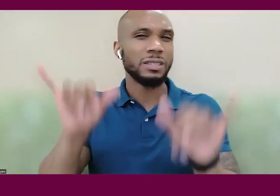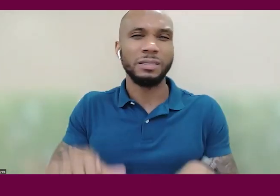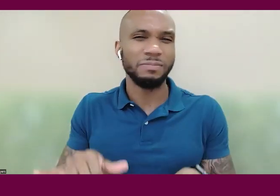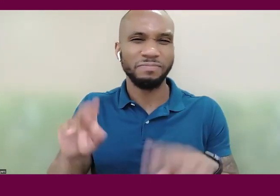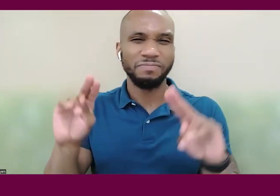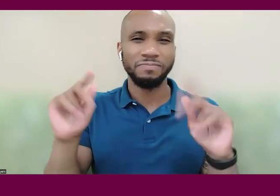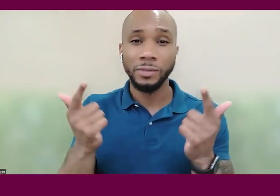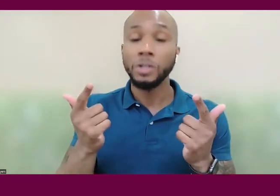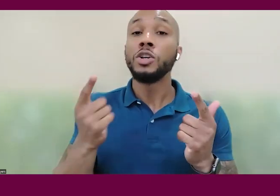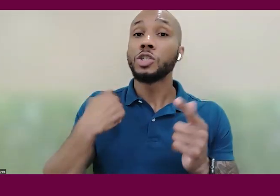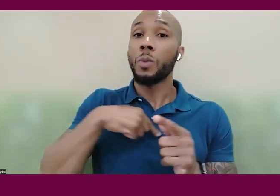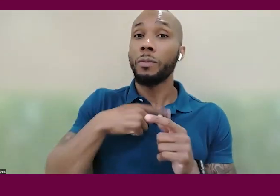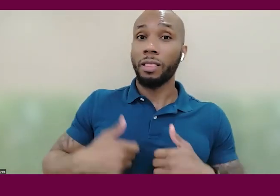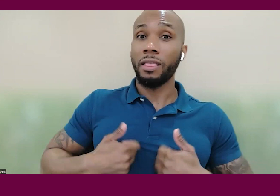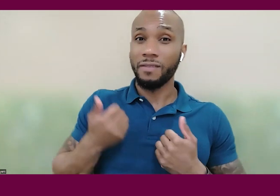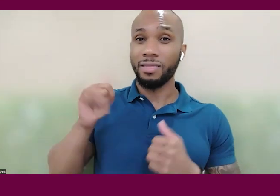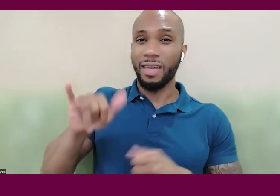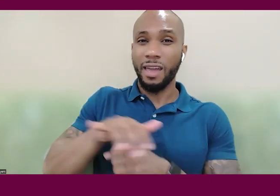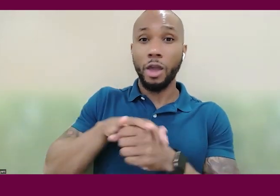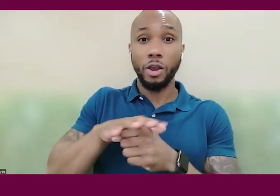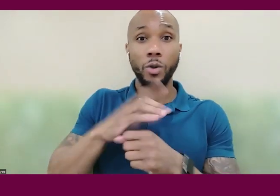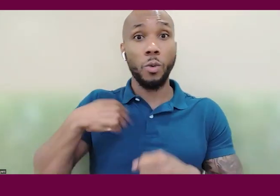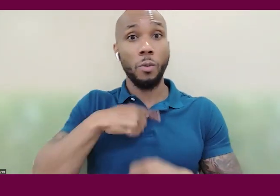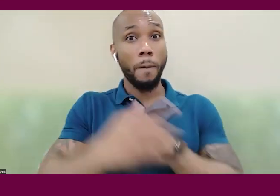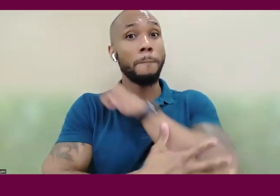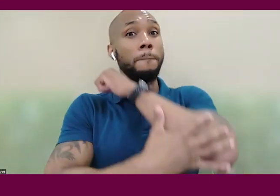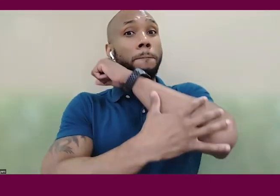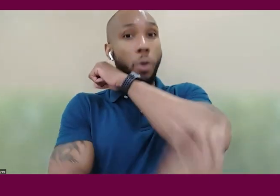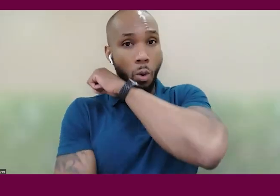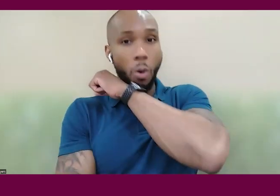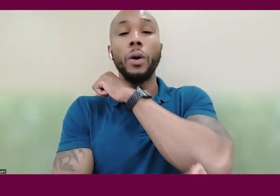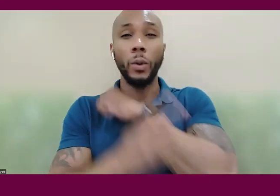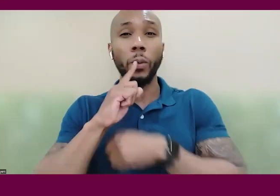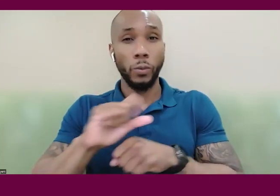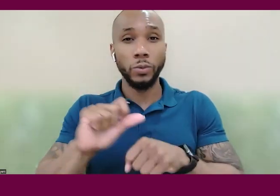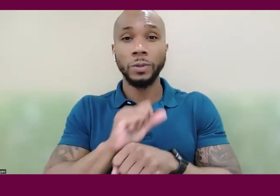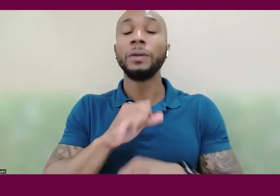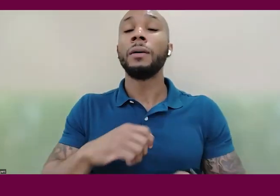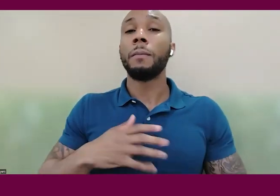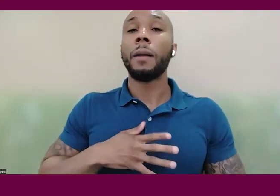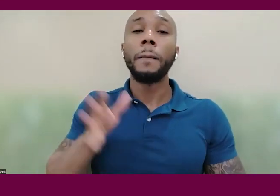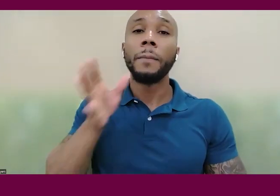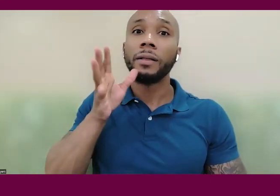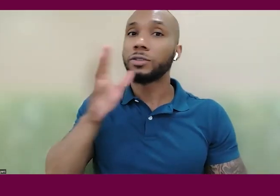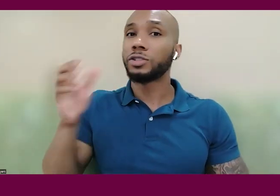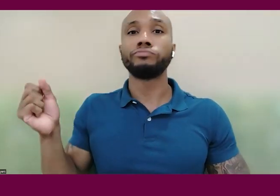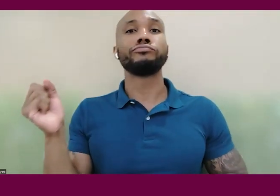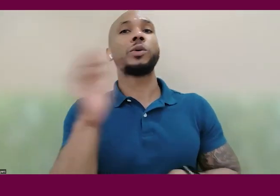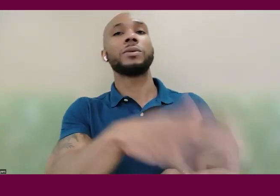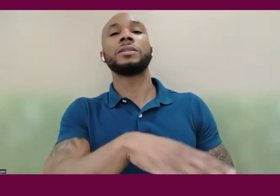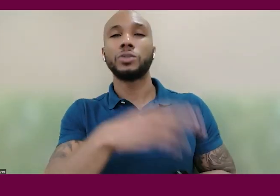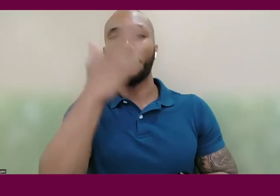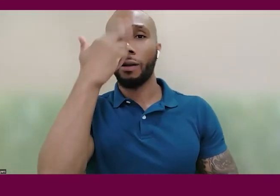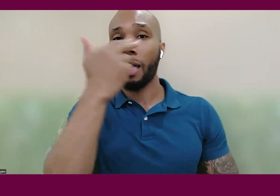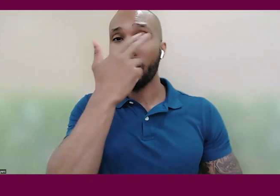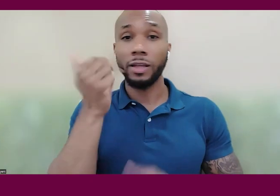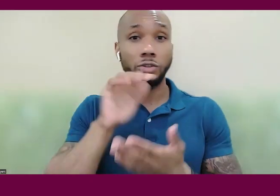So even though we were in this area, we were poor as all heck, too. My mother threw us right into Catholic school.